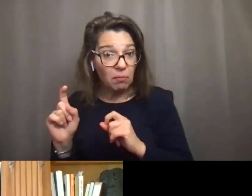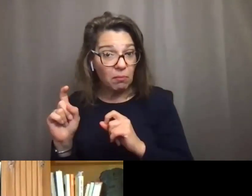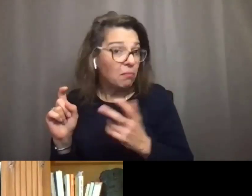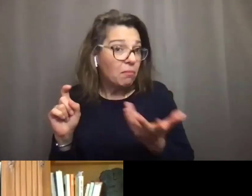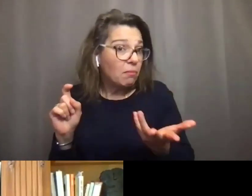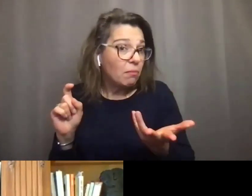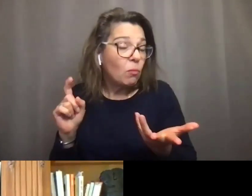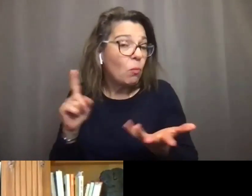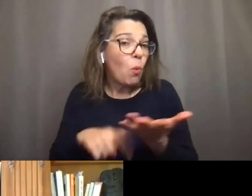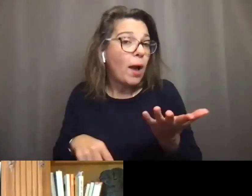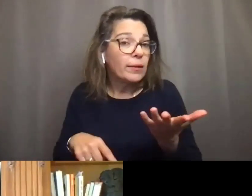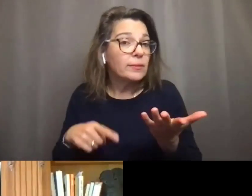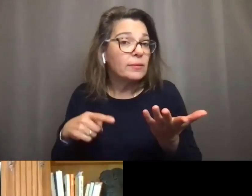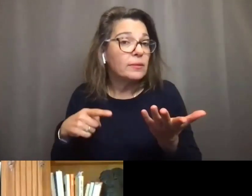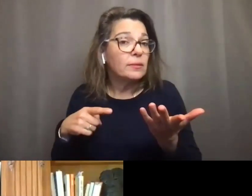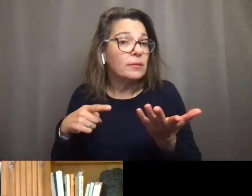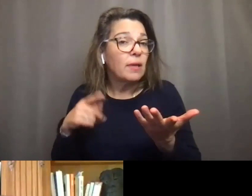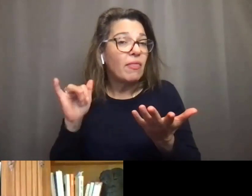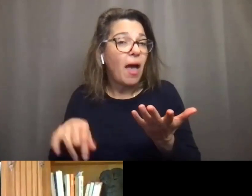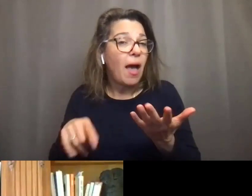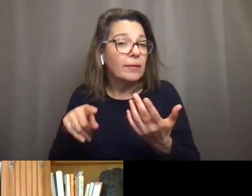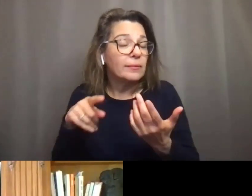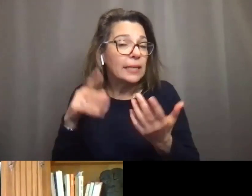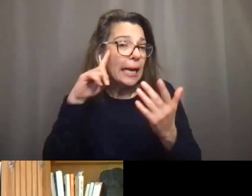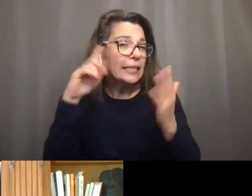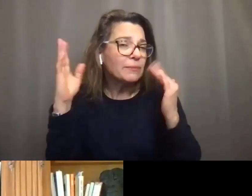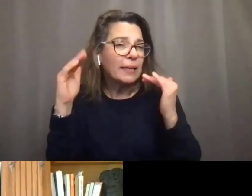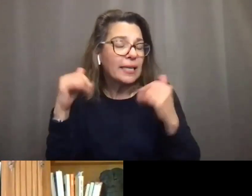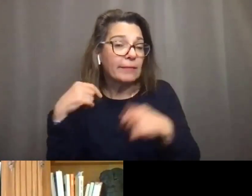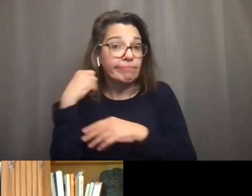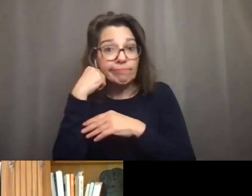We are very serious about the anti-harassment,